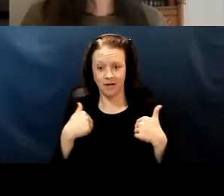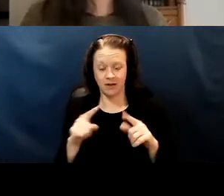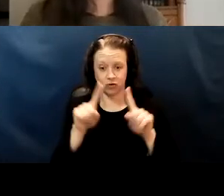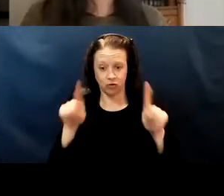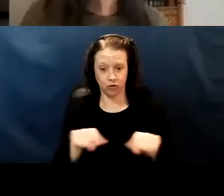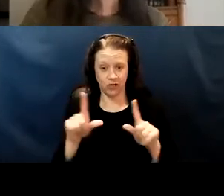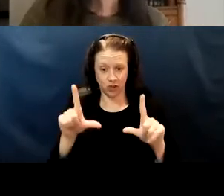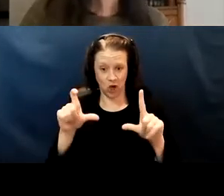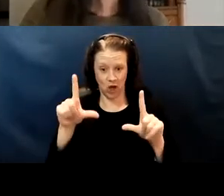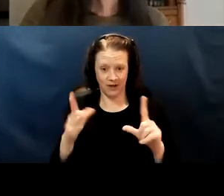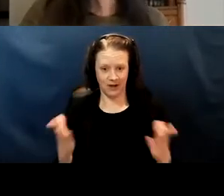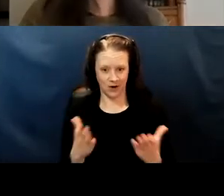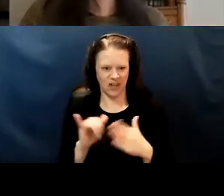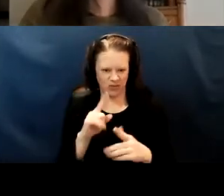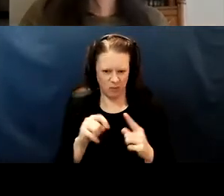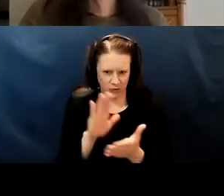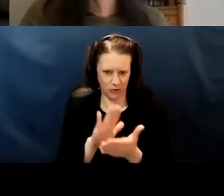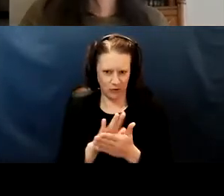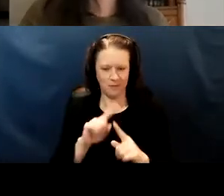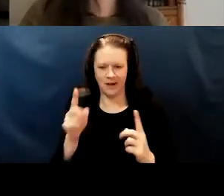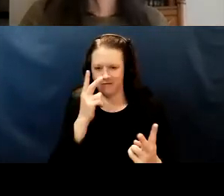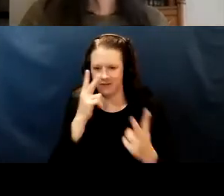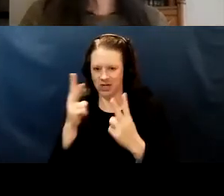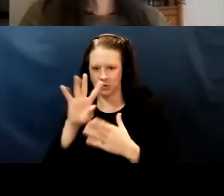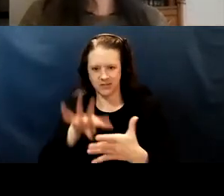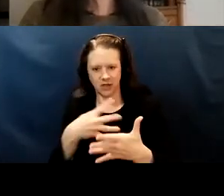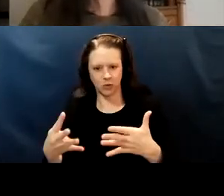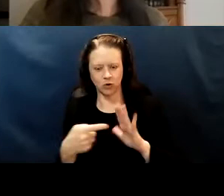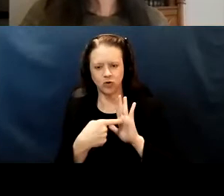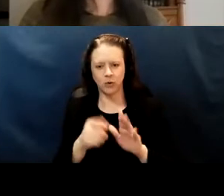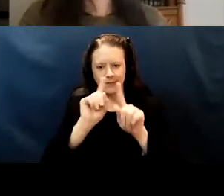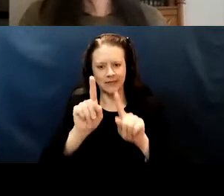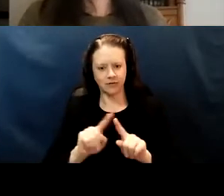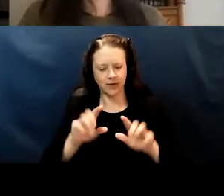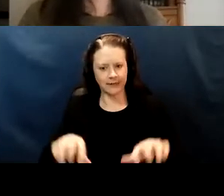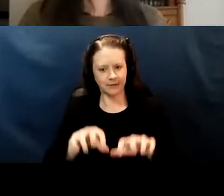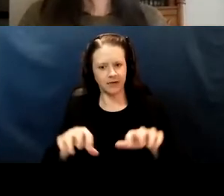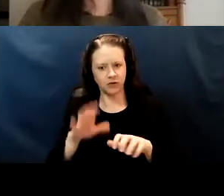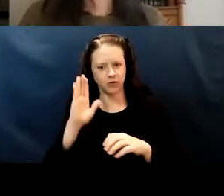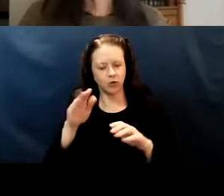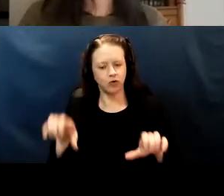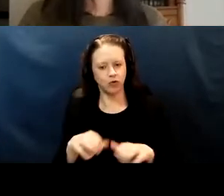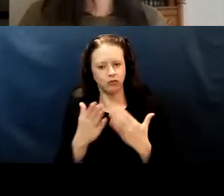school. But basically a visual schedule of showing the different activities that you're going to be doing throughout the course of